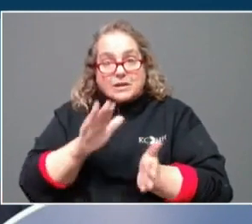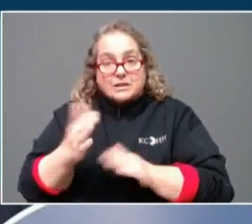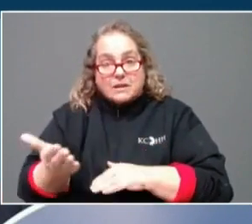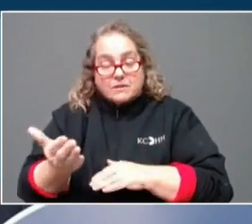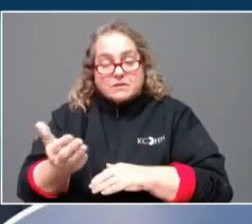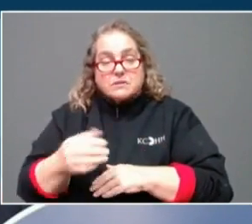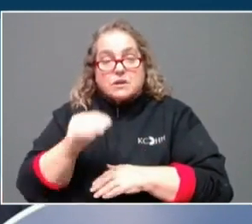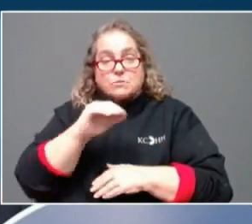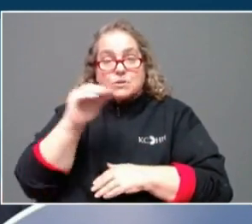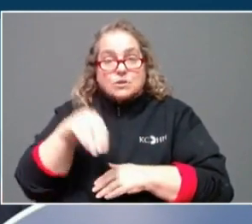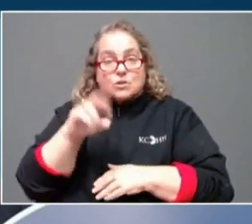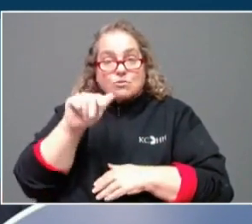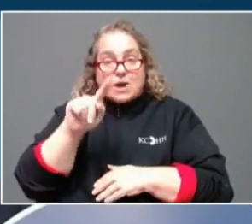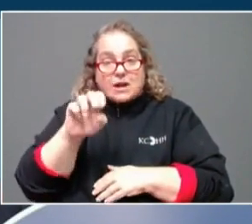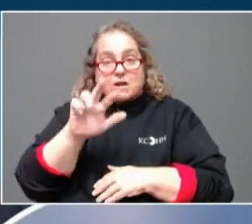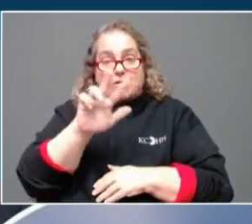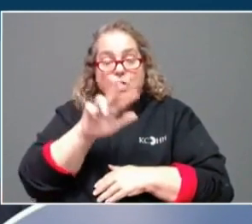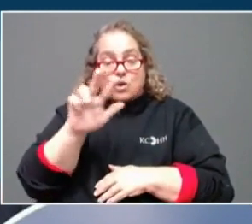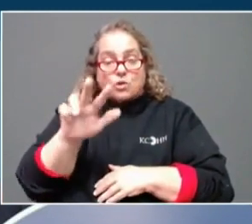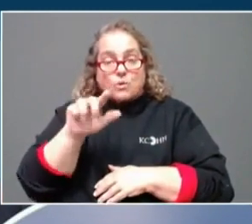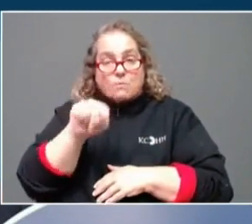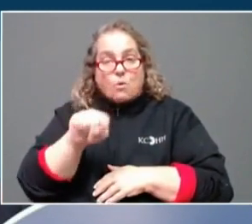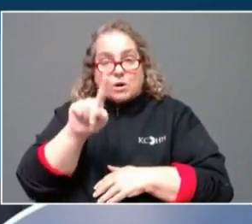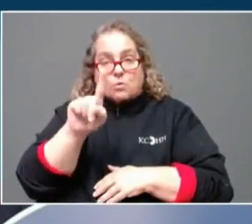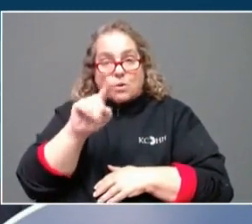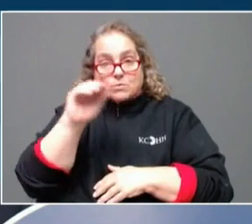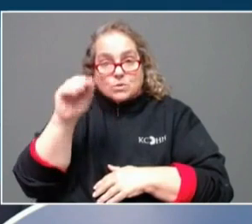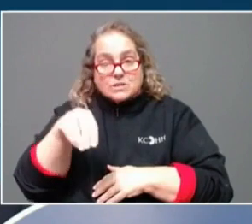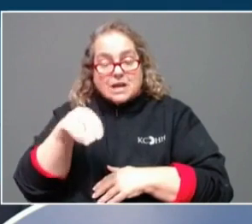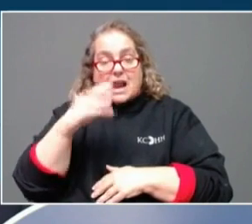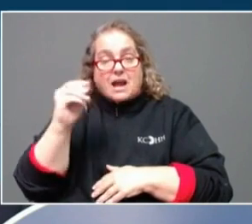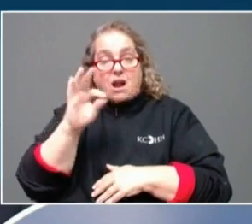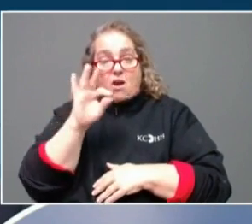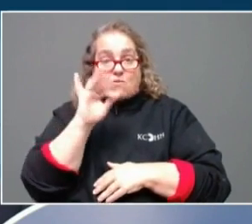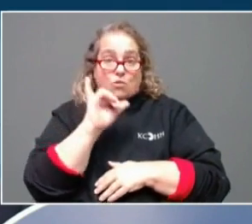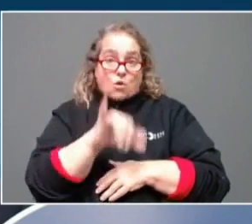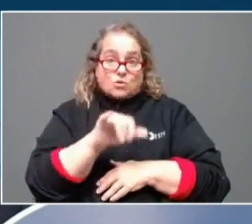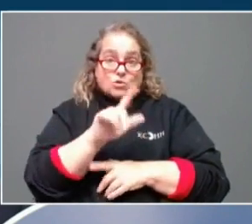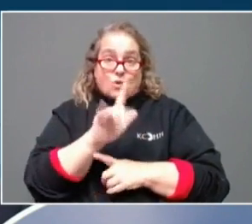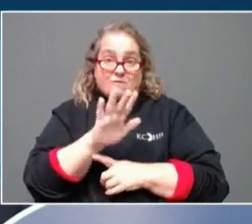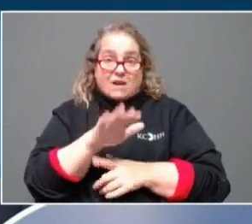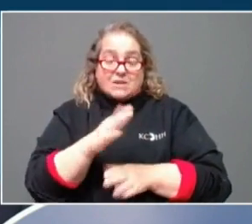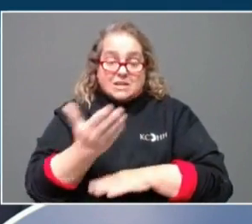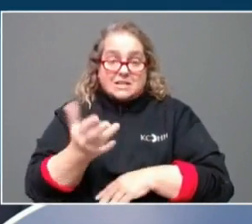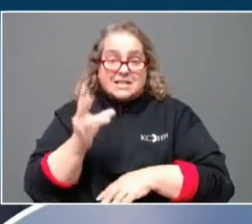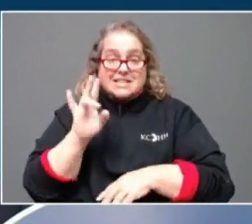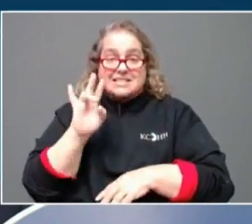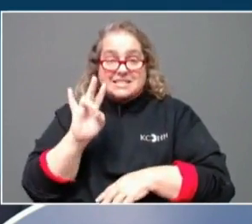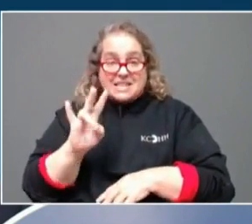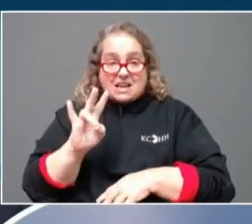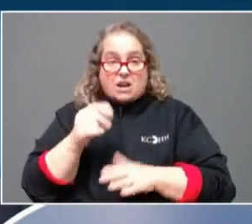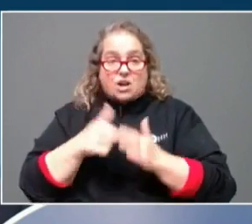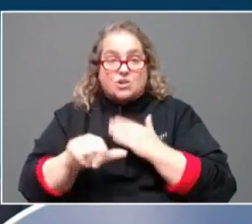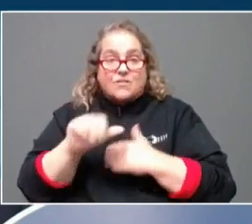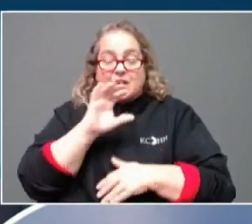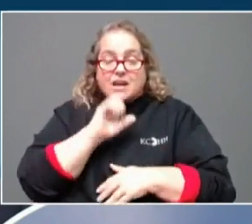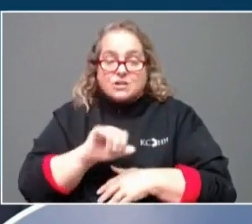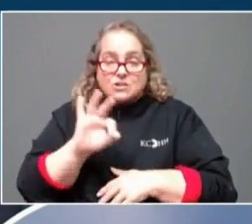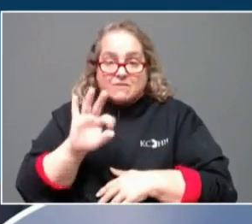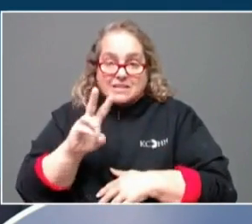33.1%. And of those 25 deaths, seven were under the age of 60. We had a 42